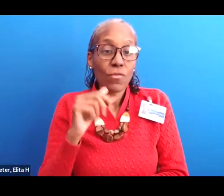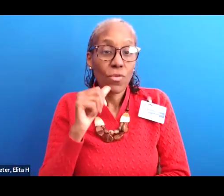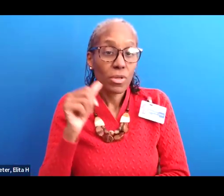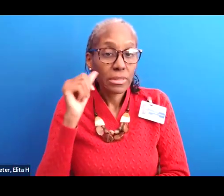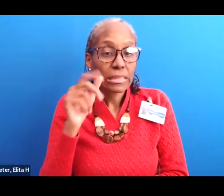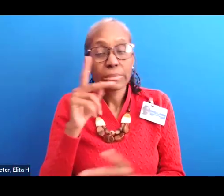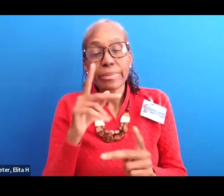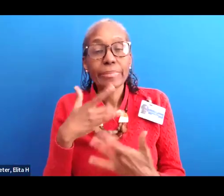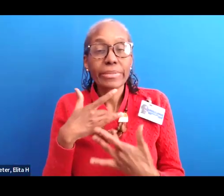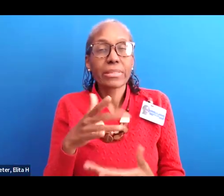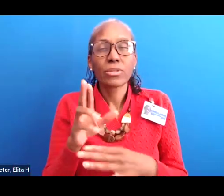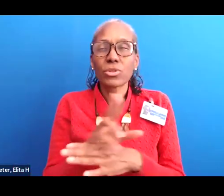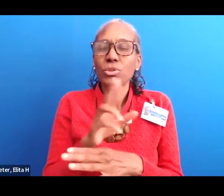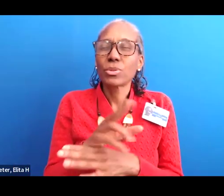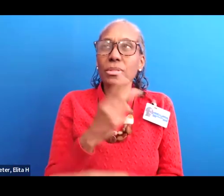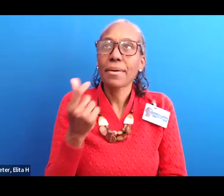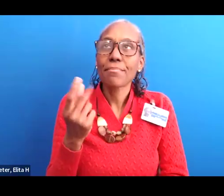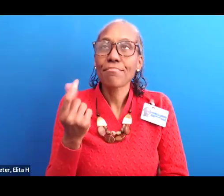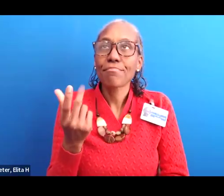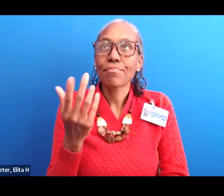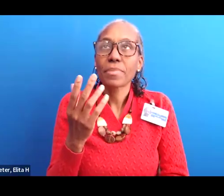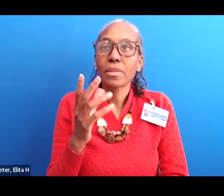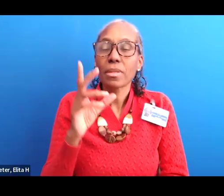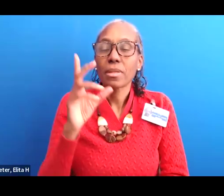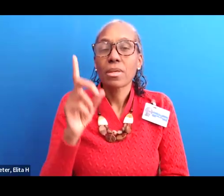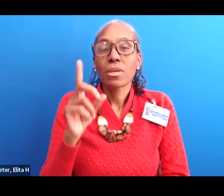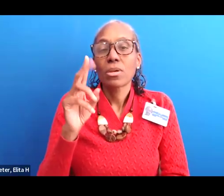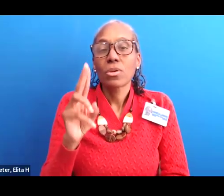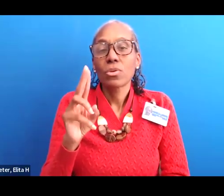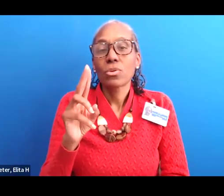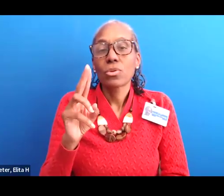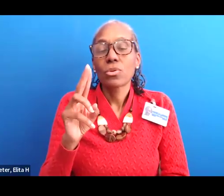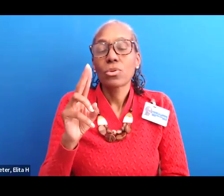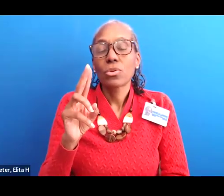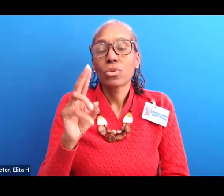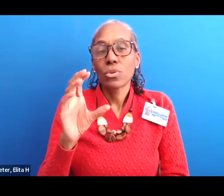usually use the Dulcolax or the Magic Bullet. It's a little bit stronger.